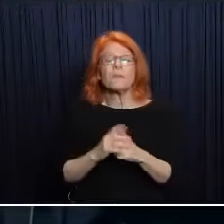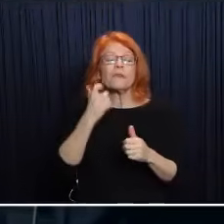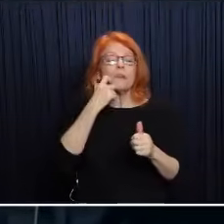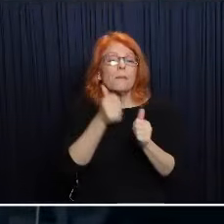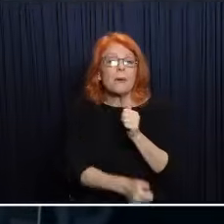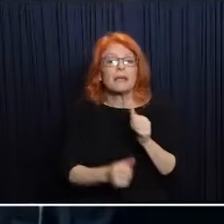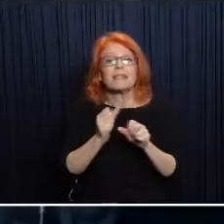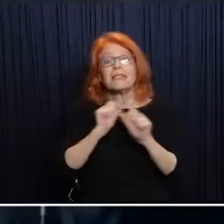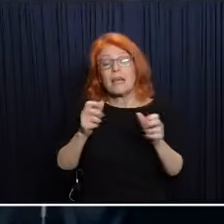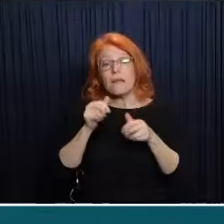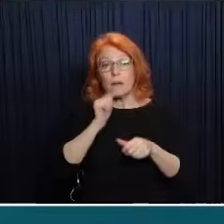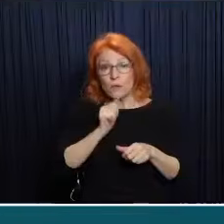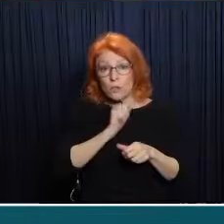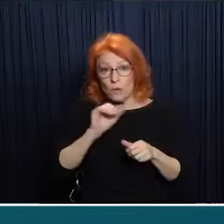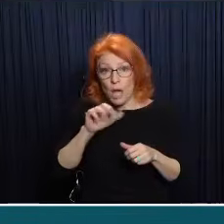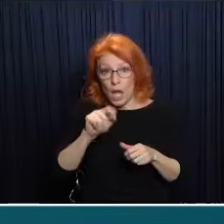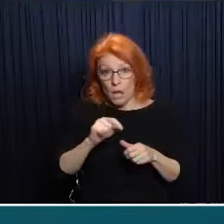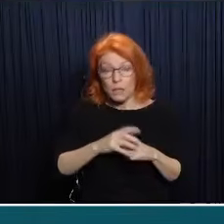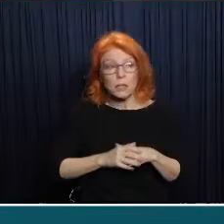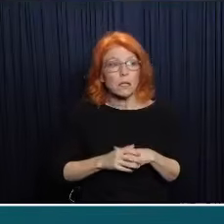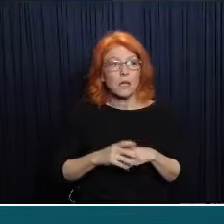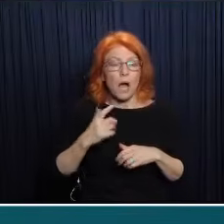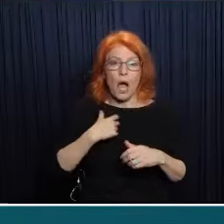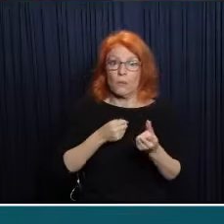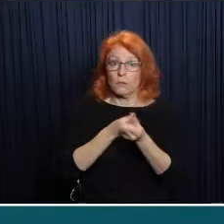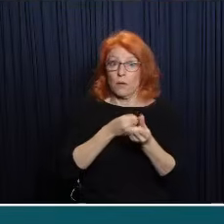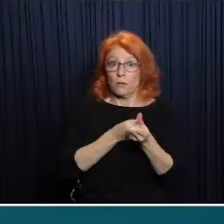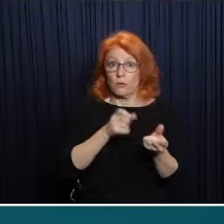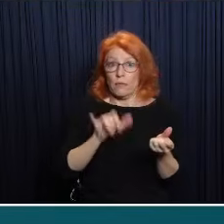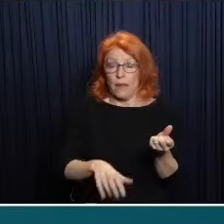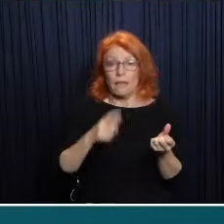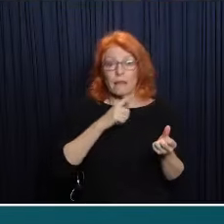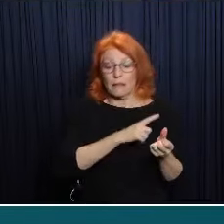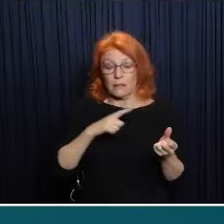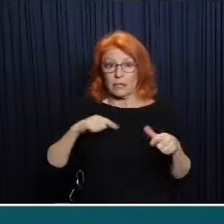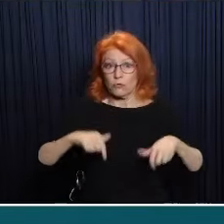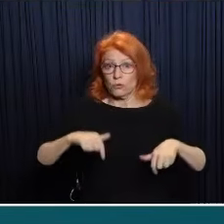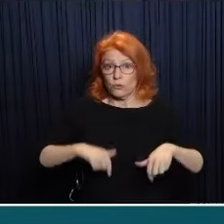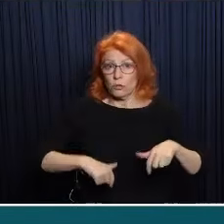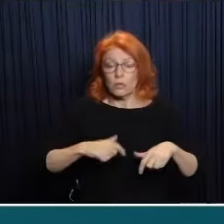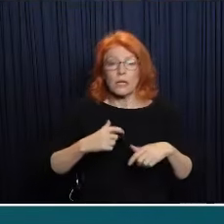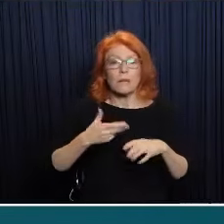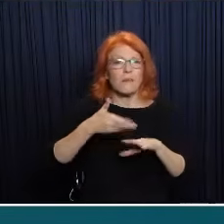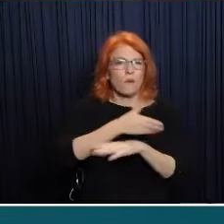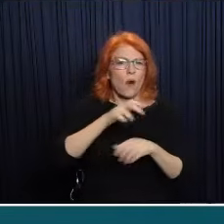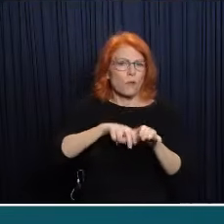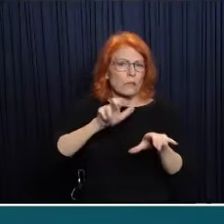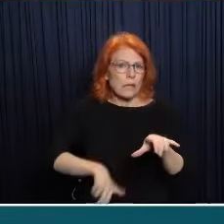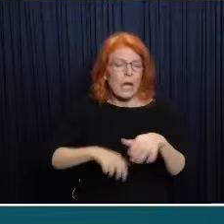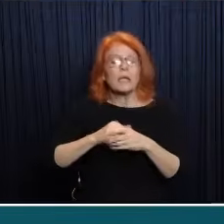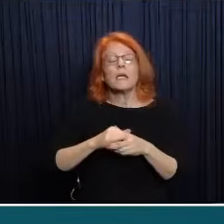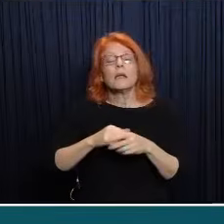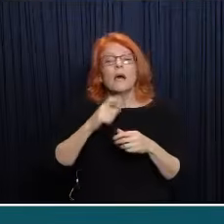ELECTION SECURITY ALSO ENSEWERING ACCESS FOR ELIGIBLE VOTERS? WE JUST CALLED THE SAVE